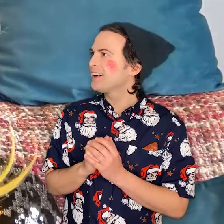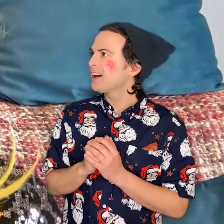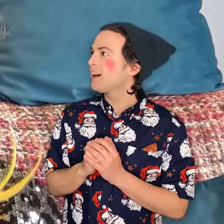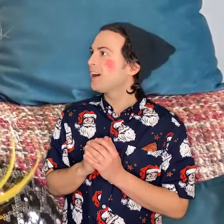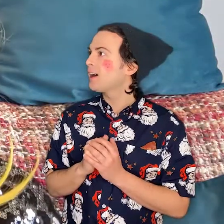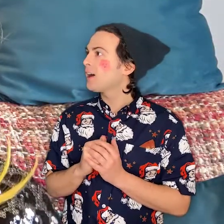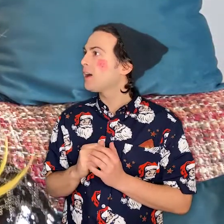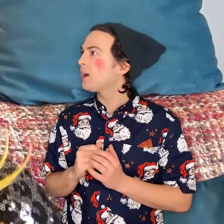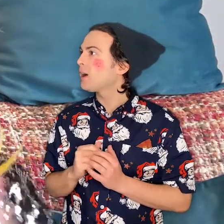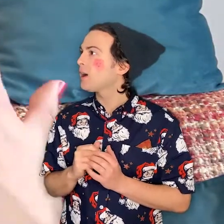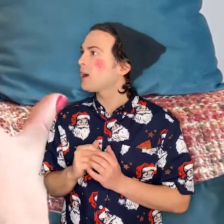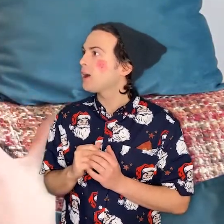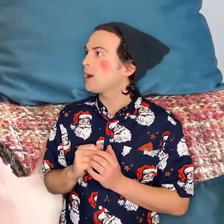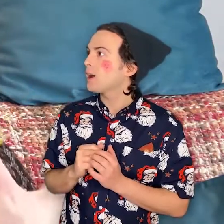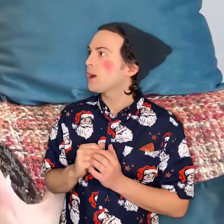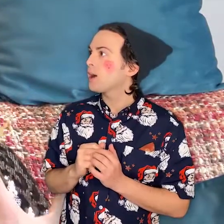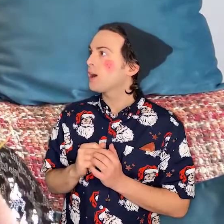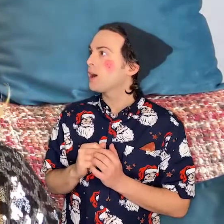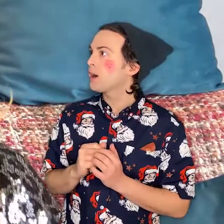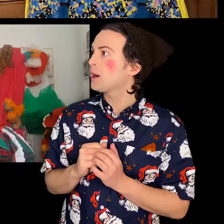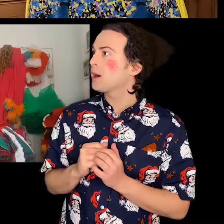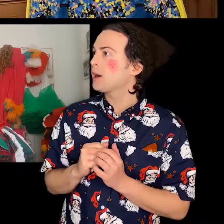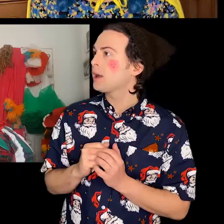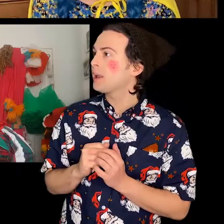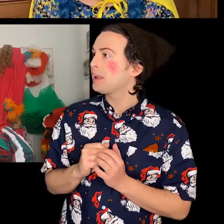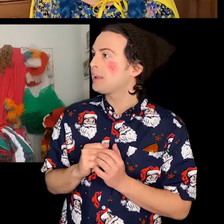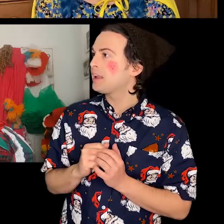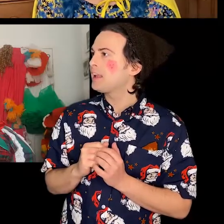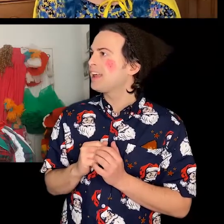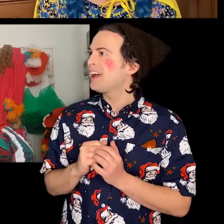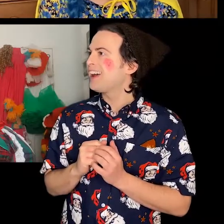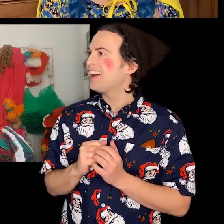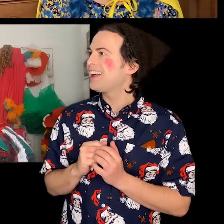like primark.co.uk, we said smart casual. Helen – Oh Cindy, jealousy doesn’t look